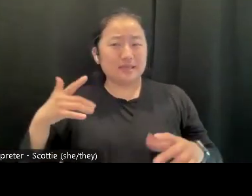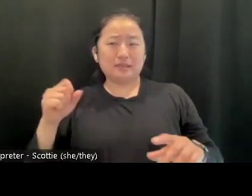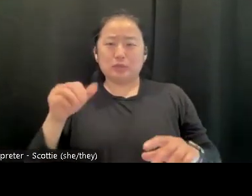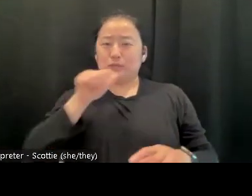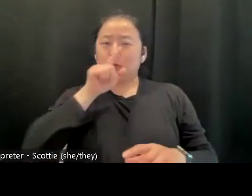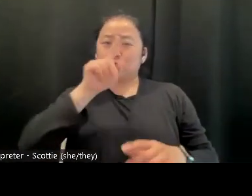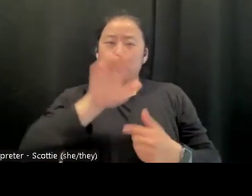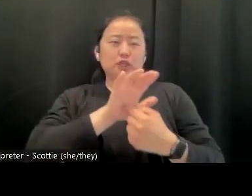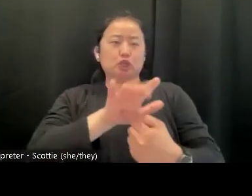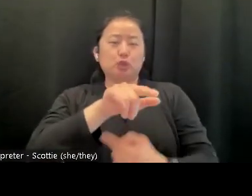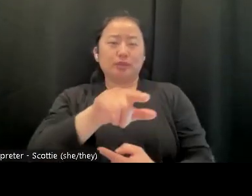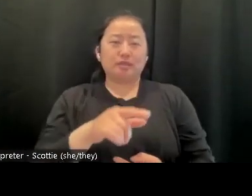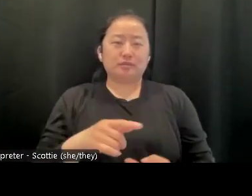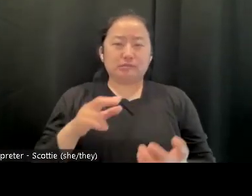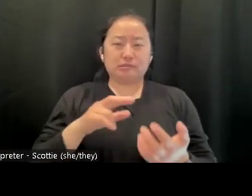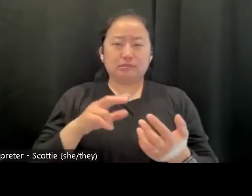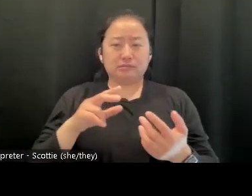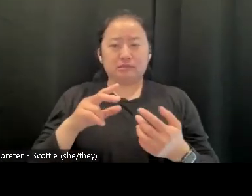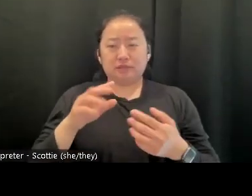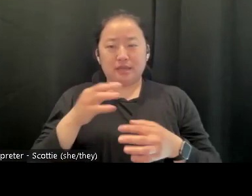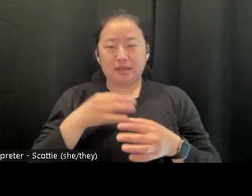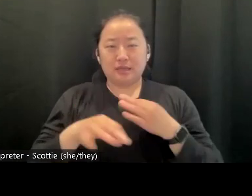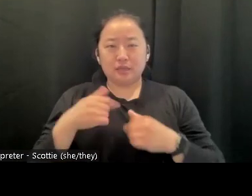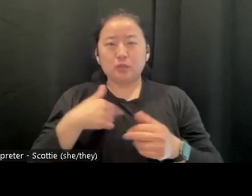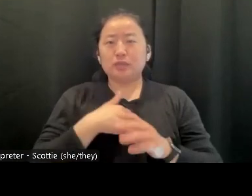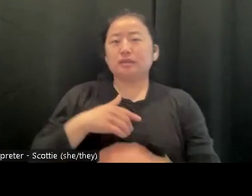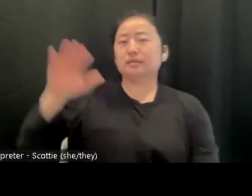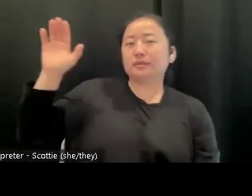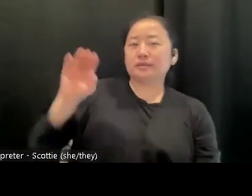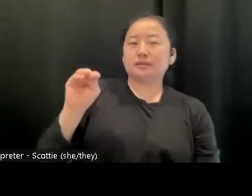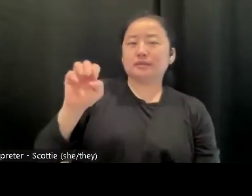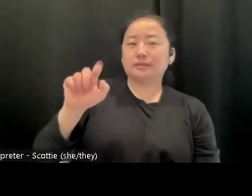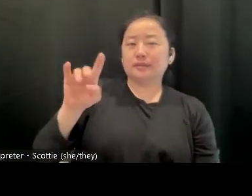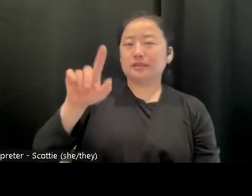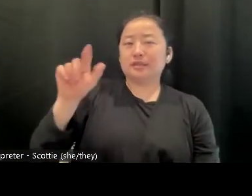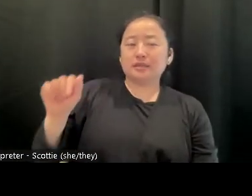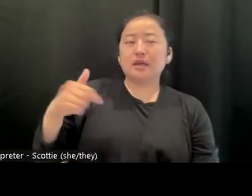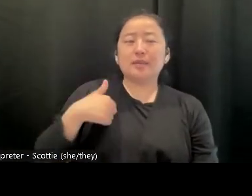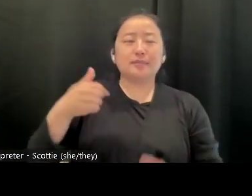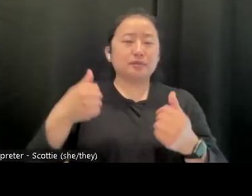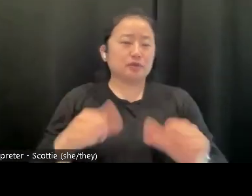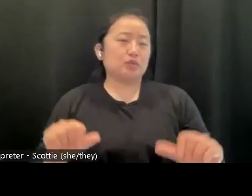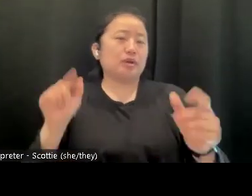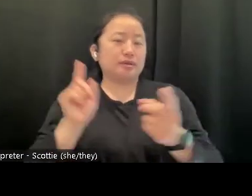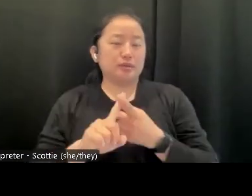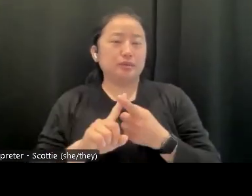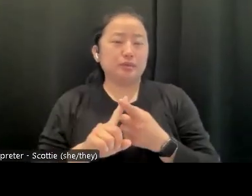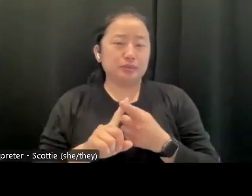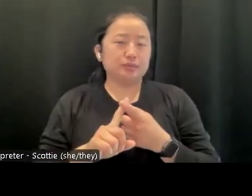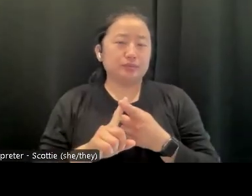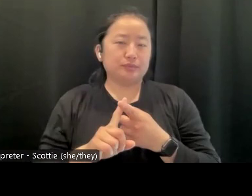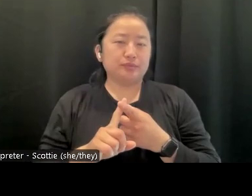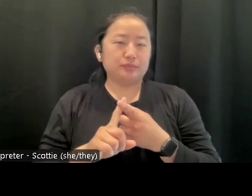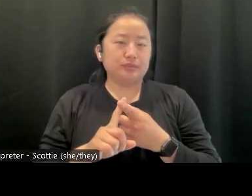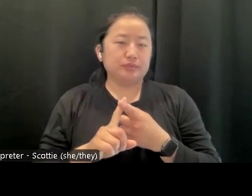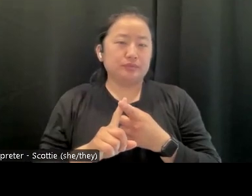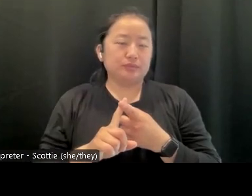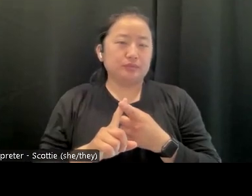right now unless you log off and log back on. >> I think I'm going to try to re-share, you